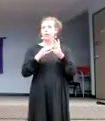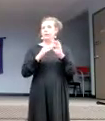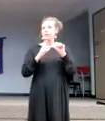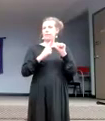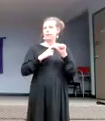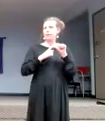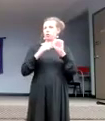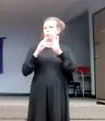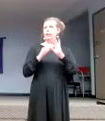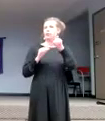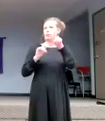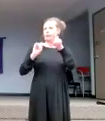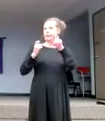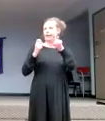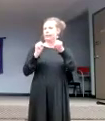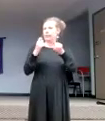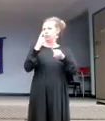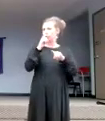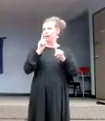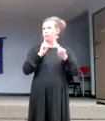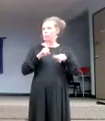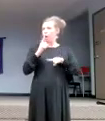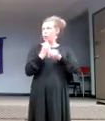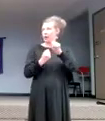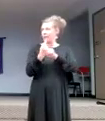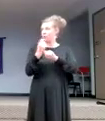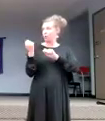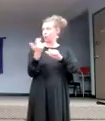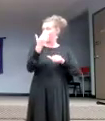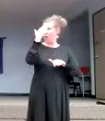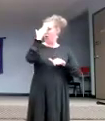taxes question, can you respond to everybody, or somehow do an FAQ or something when you